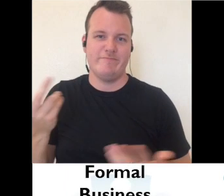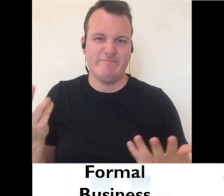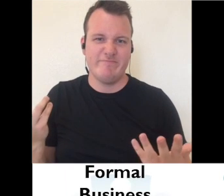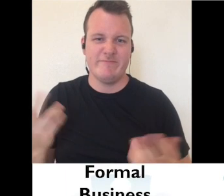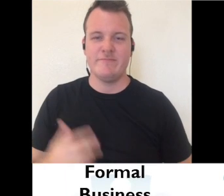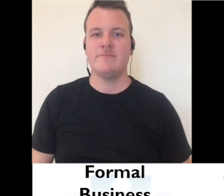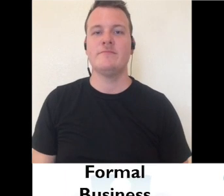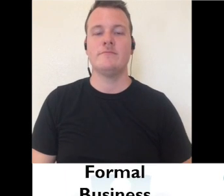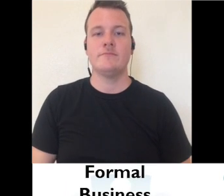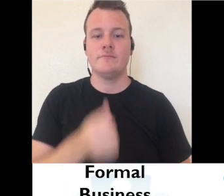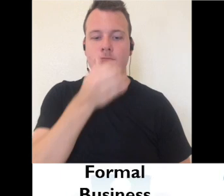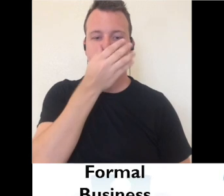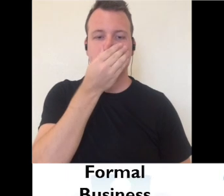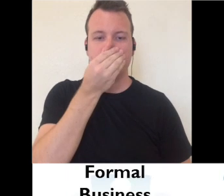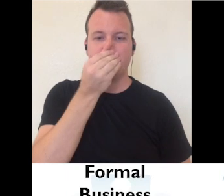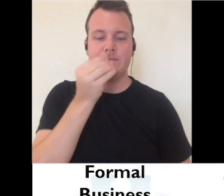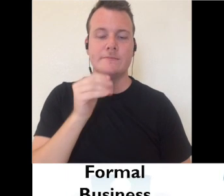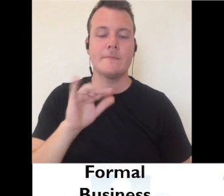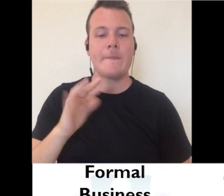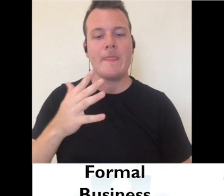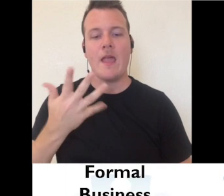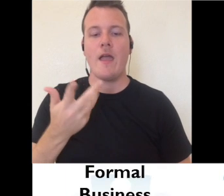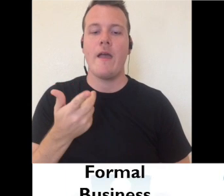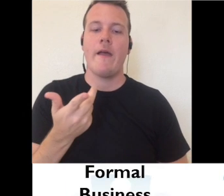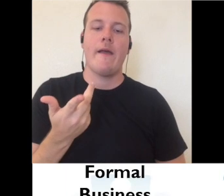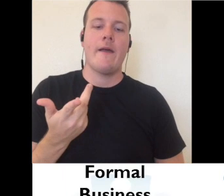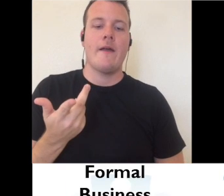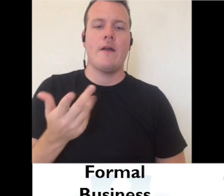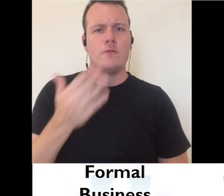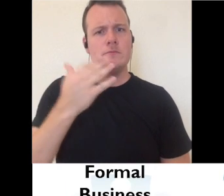companies. None of us are going to have Nobel Prize winners that are gonna work